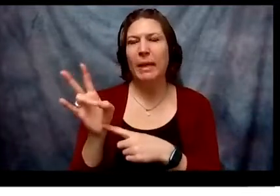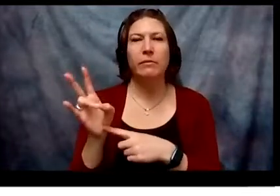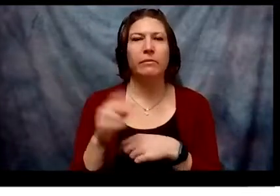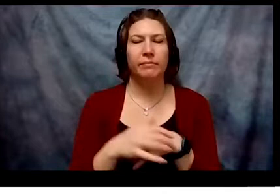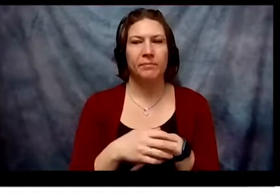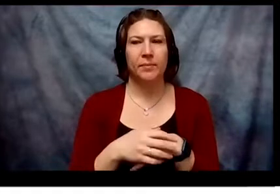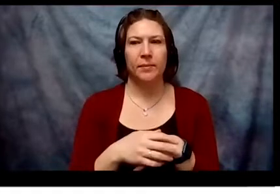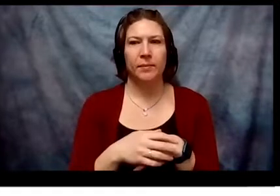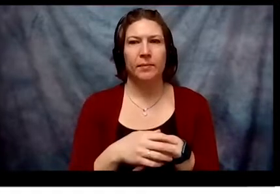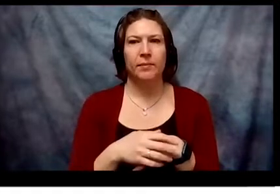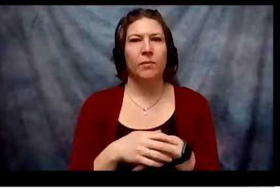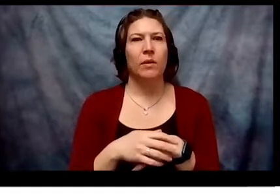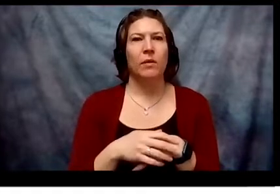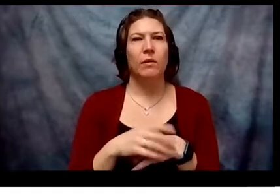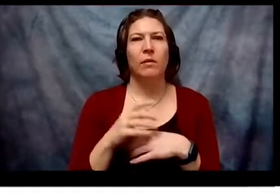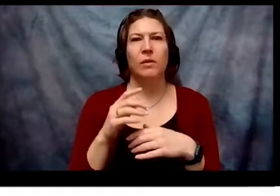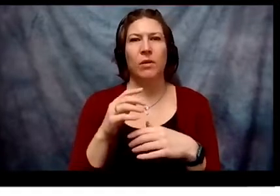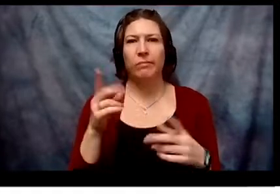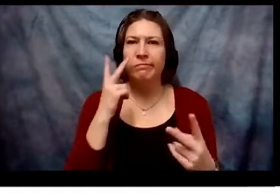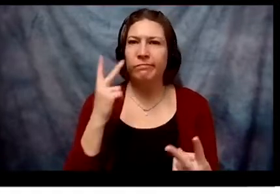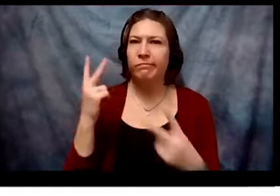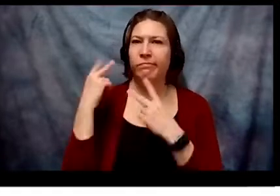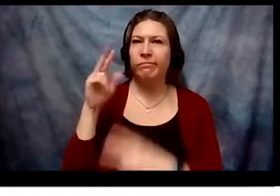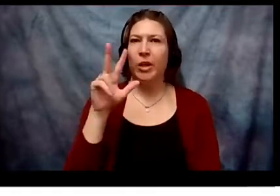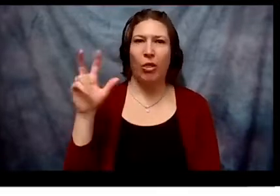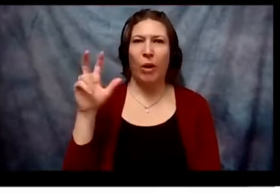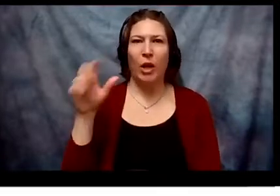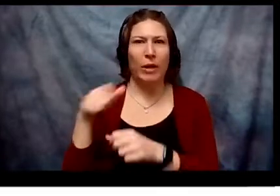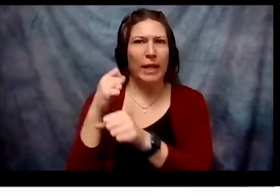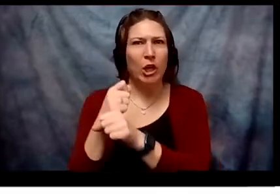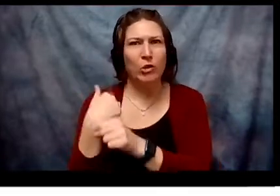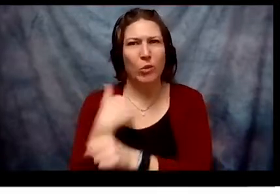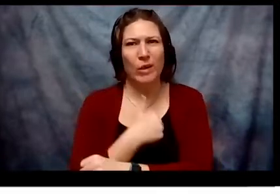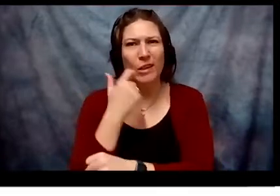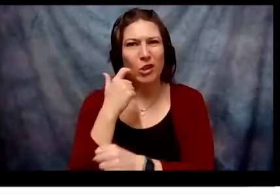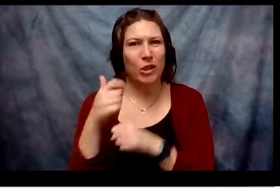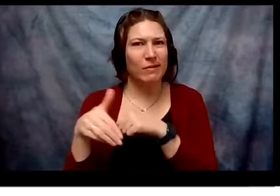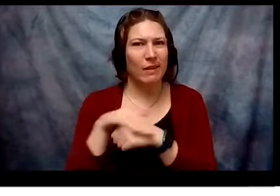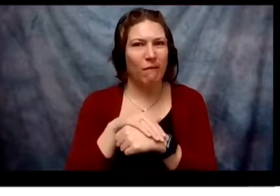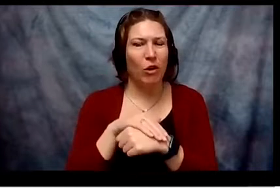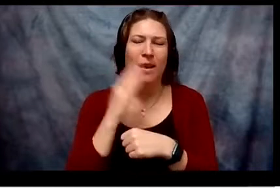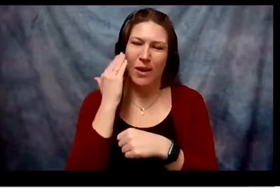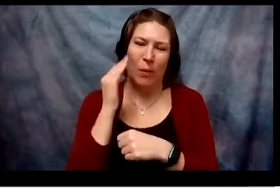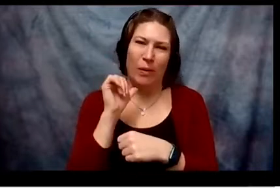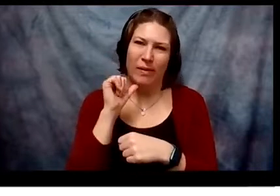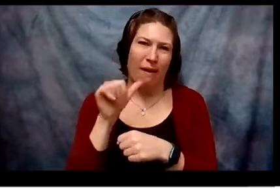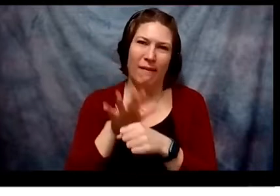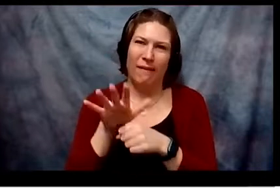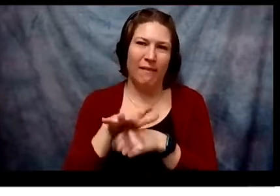on the 300 plus years of history we just covered. We know it's not enough time, but we hope it's